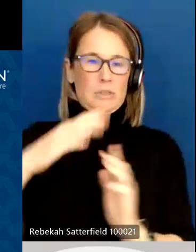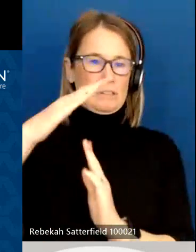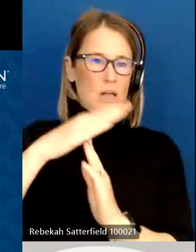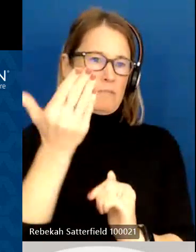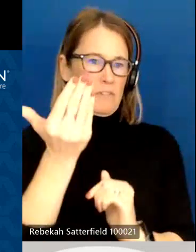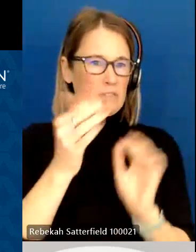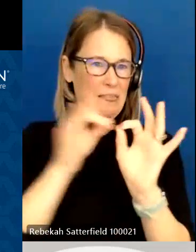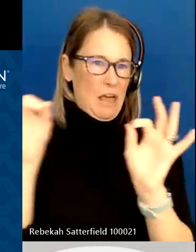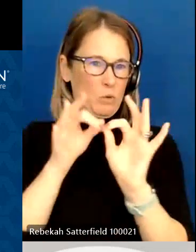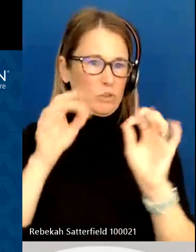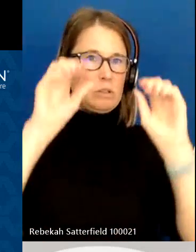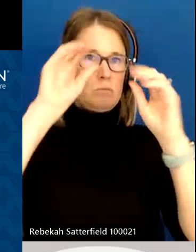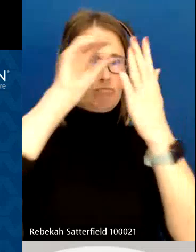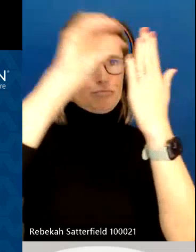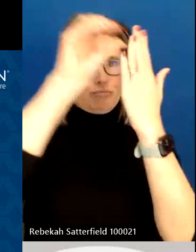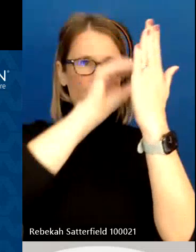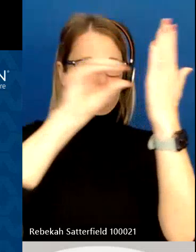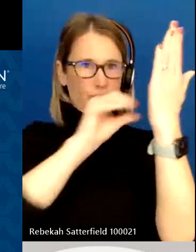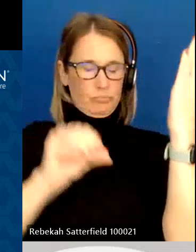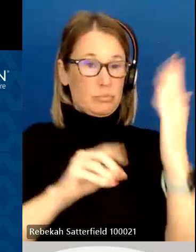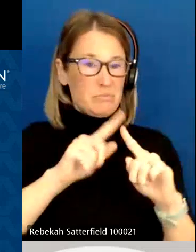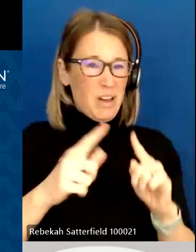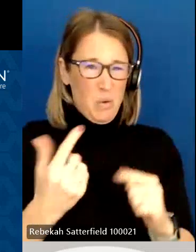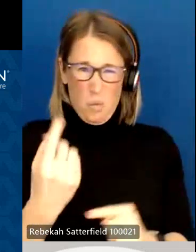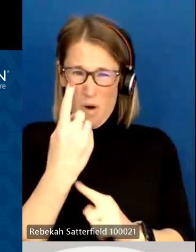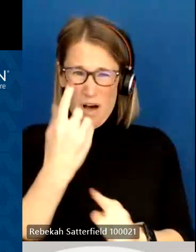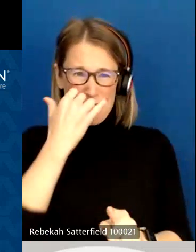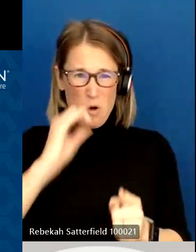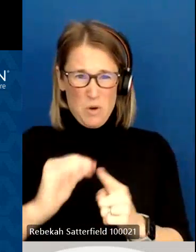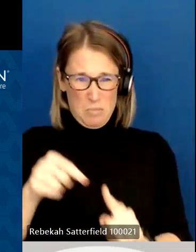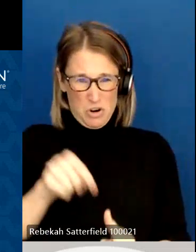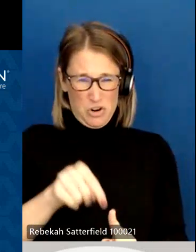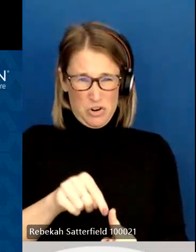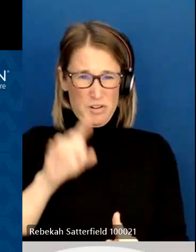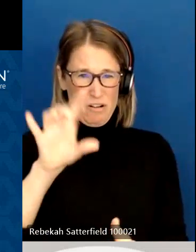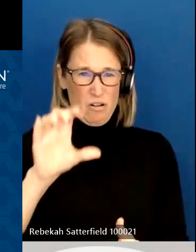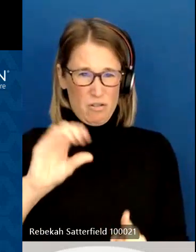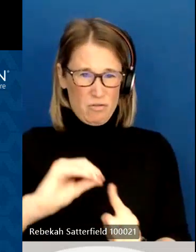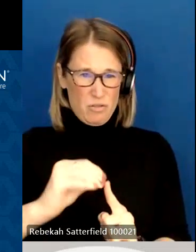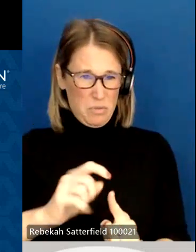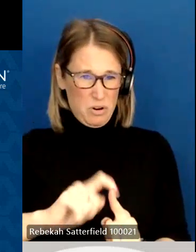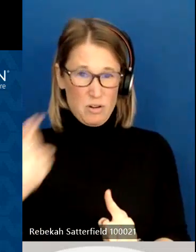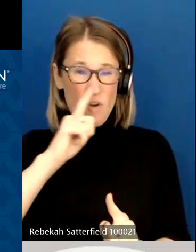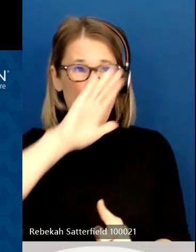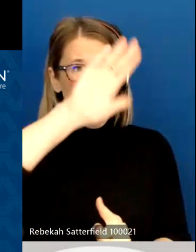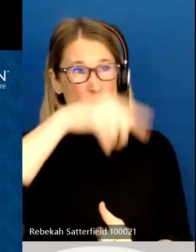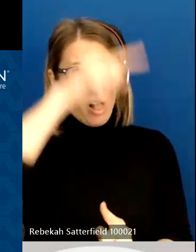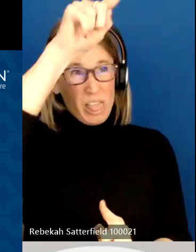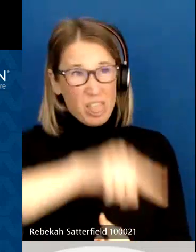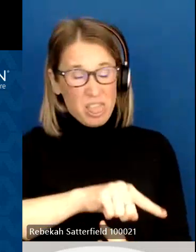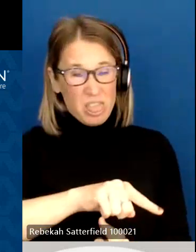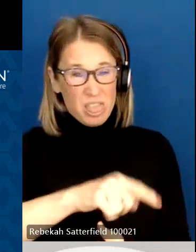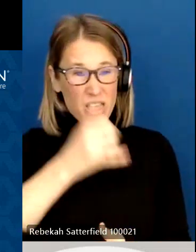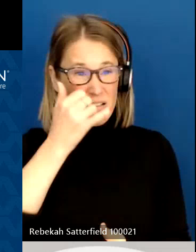but this notice provided One phone number an 800 number for all 15 languages and when I called as